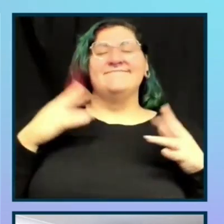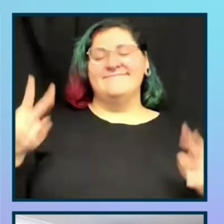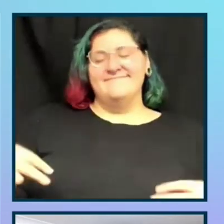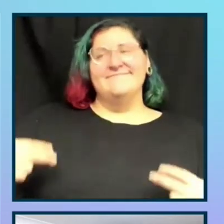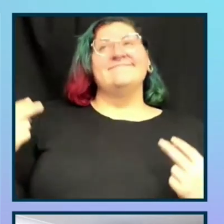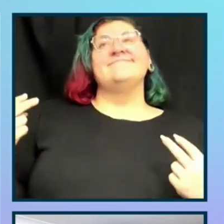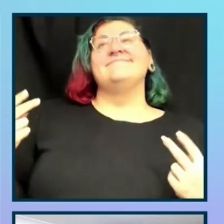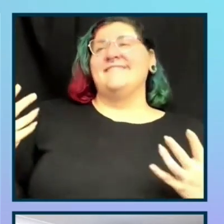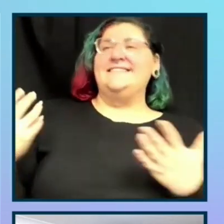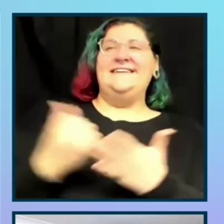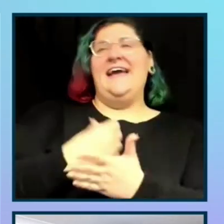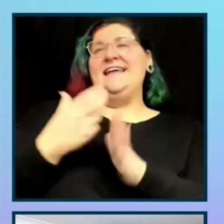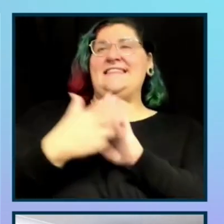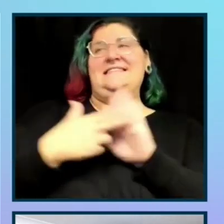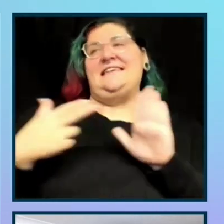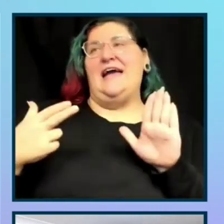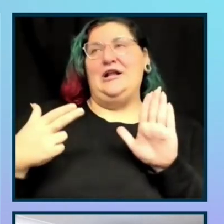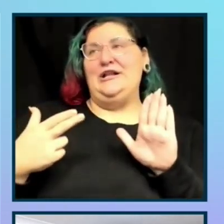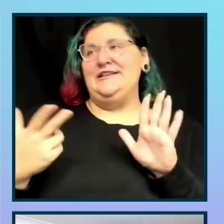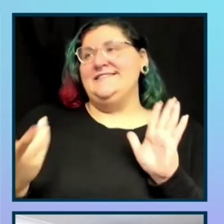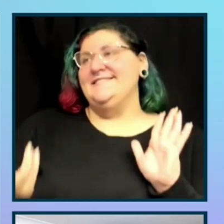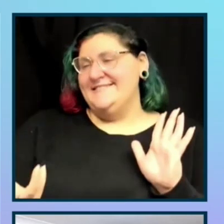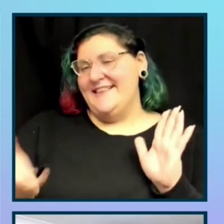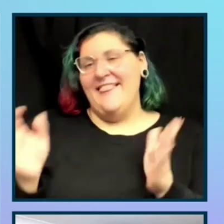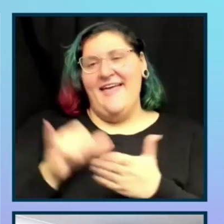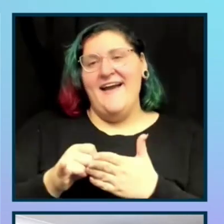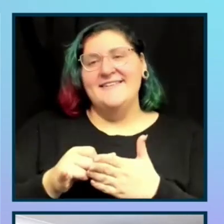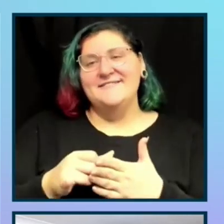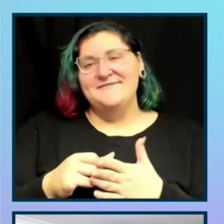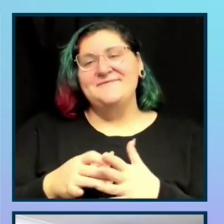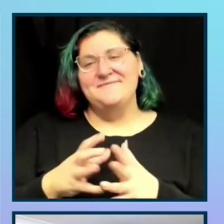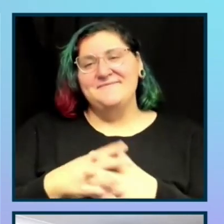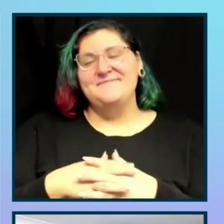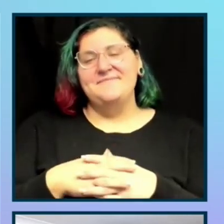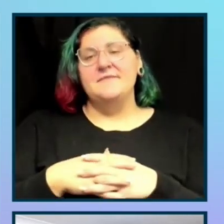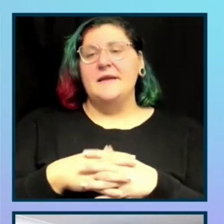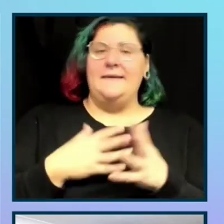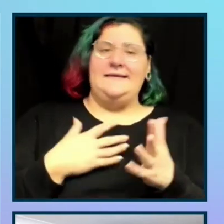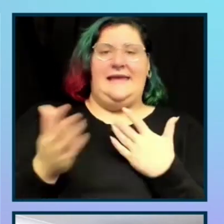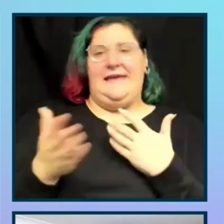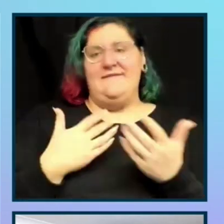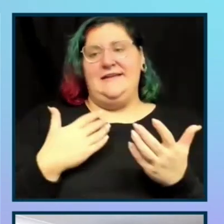as significant as that because even the stuff of obtaining level 75 in a faction,